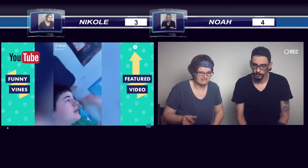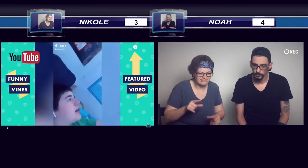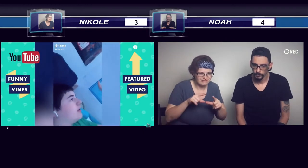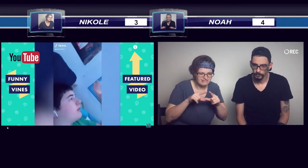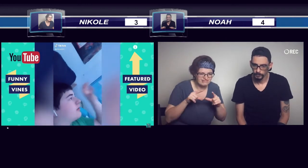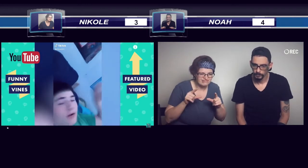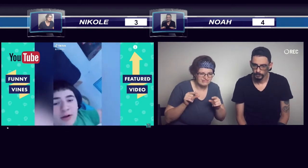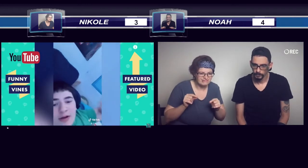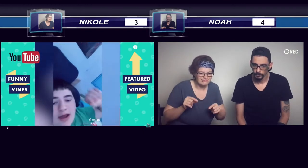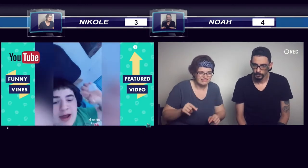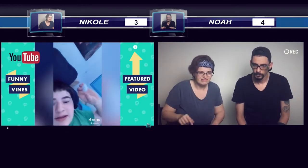A square object.